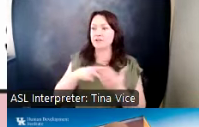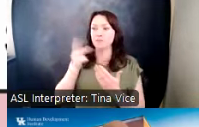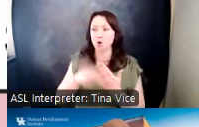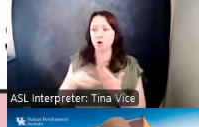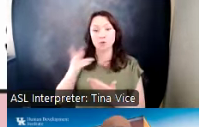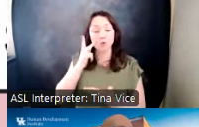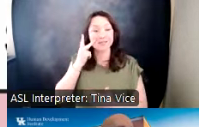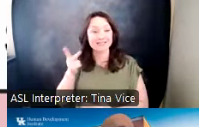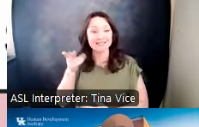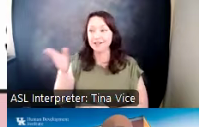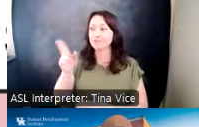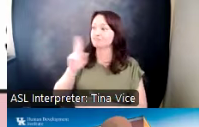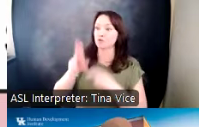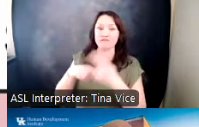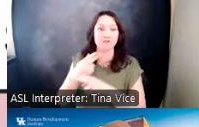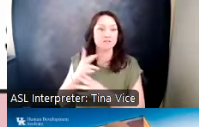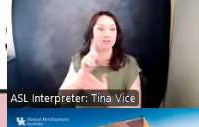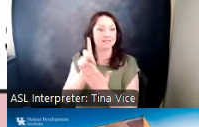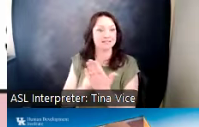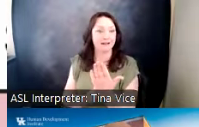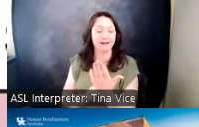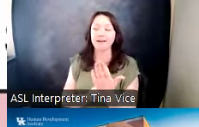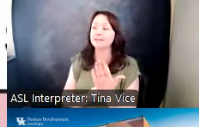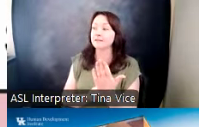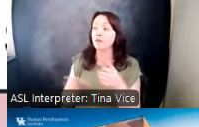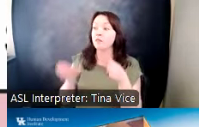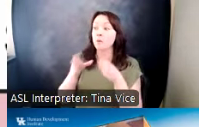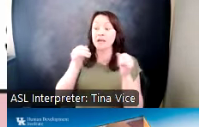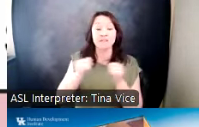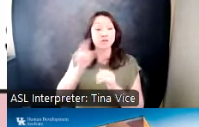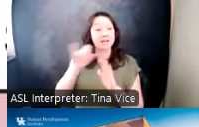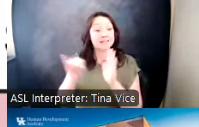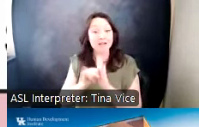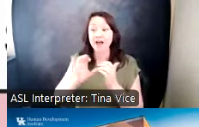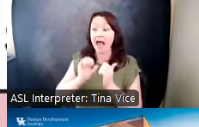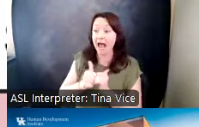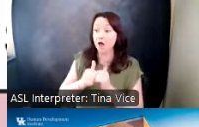it's universally designed. There's the way that individuals can identify how they're exercising, what their exertion